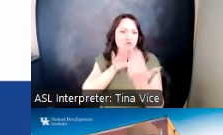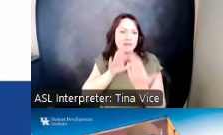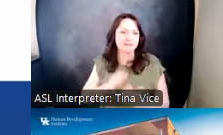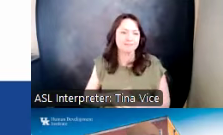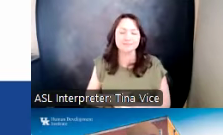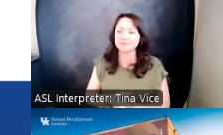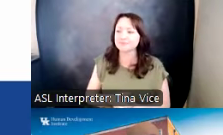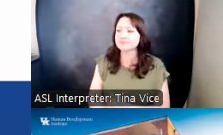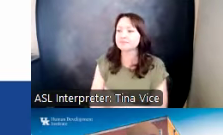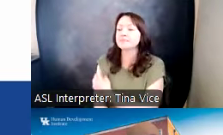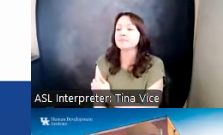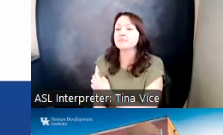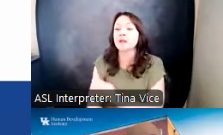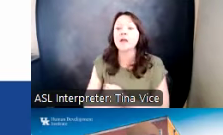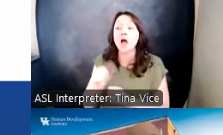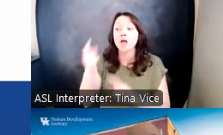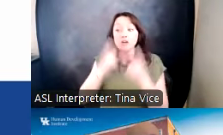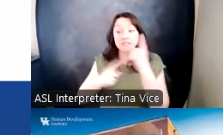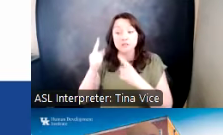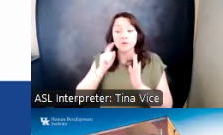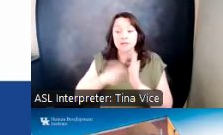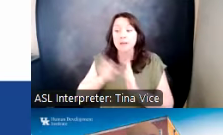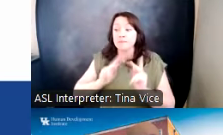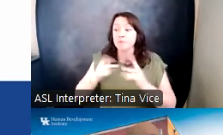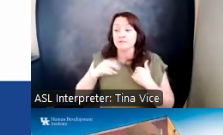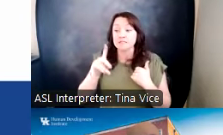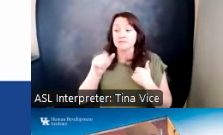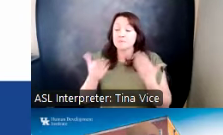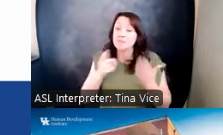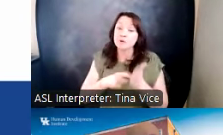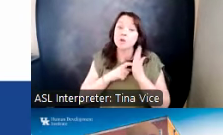considerations recognizing that folks with disabilities might require extra time. Uh so making sure you build that